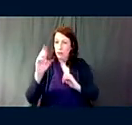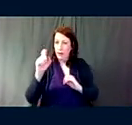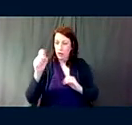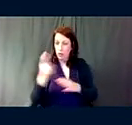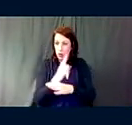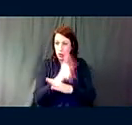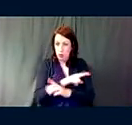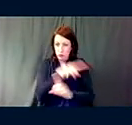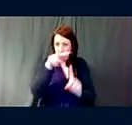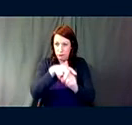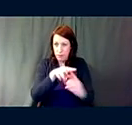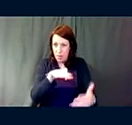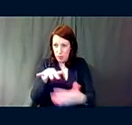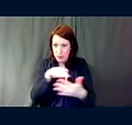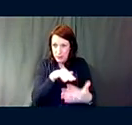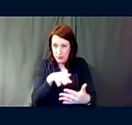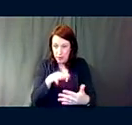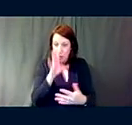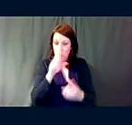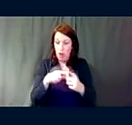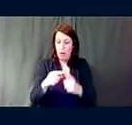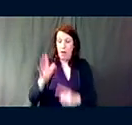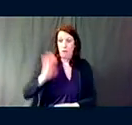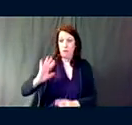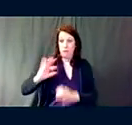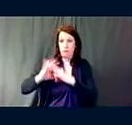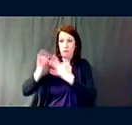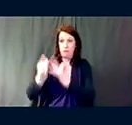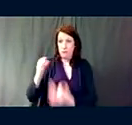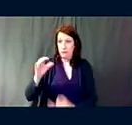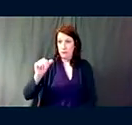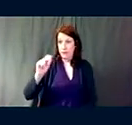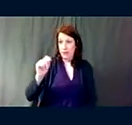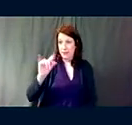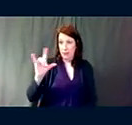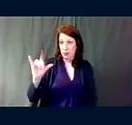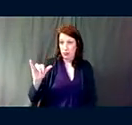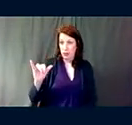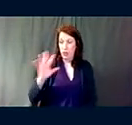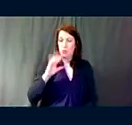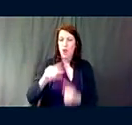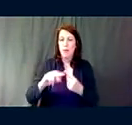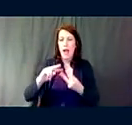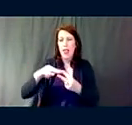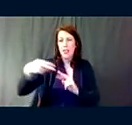IN THESE SORT OF STUDIES AND WHEN WE TALK ABOUT ANCESTRY WE'RE TALKING ABOUT THE GENETIC